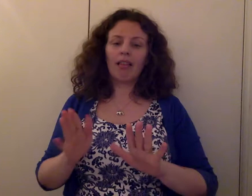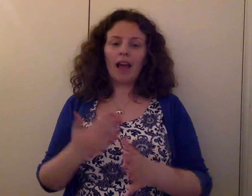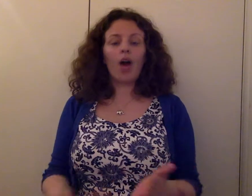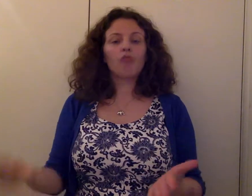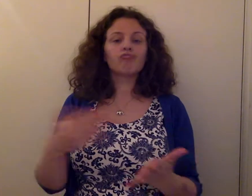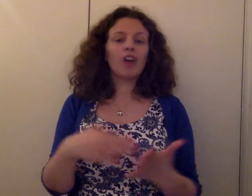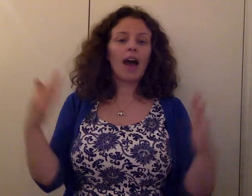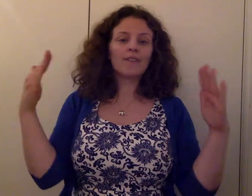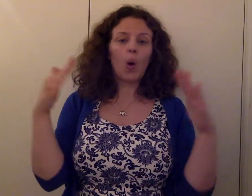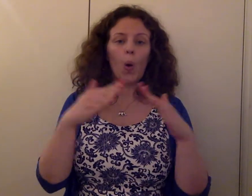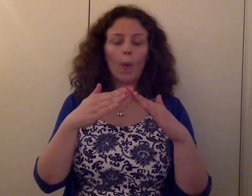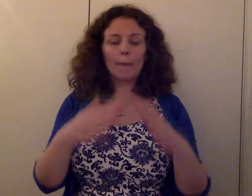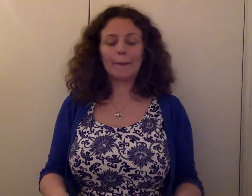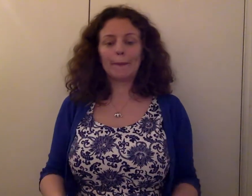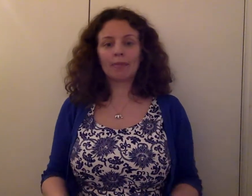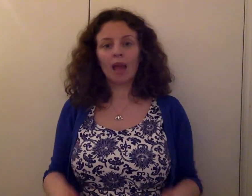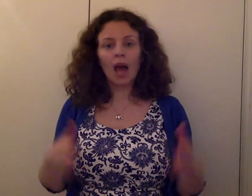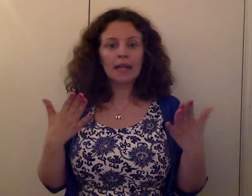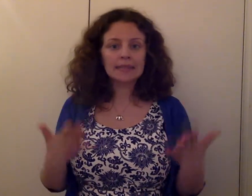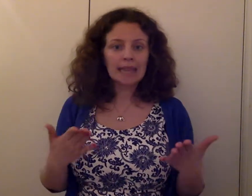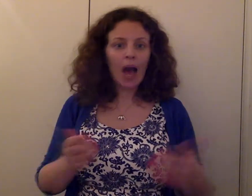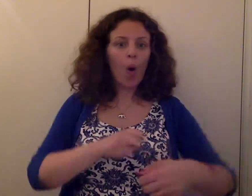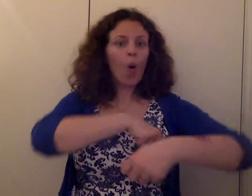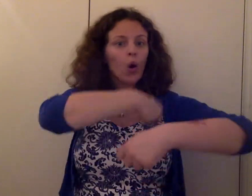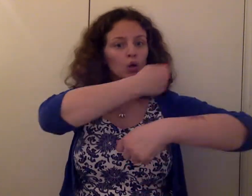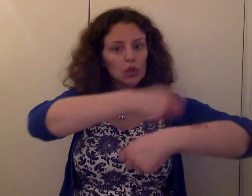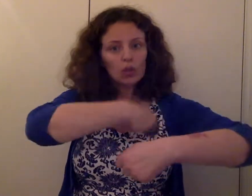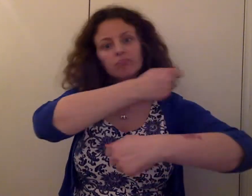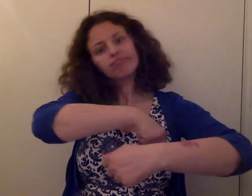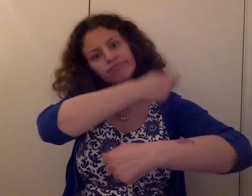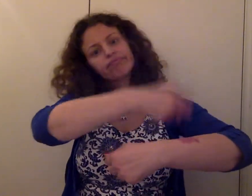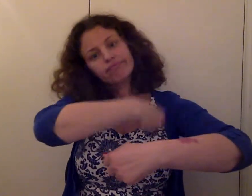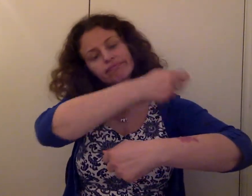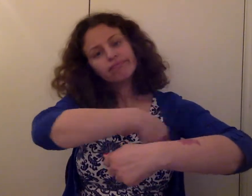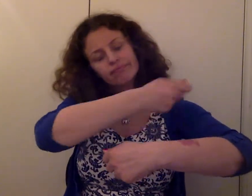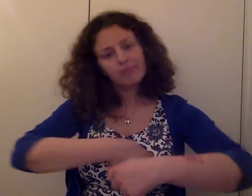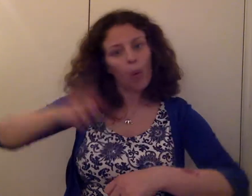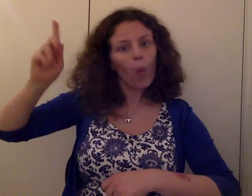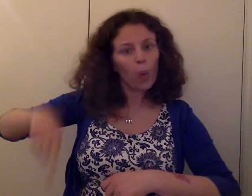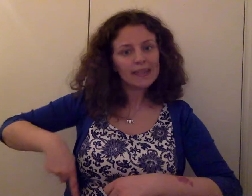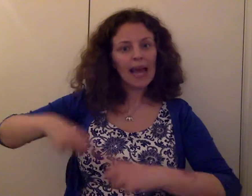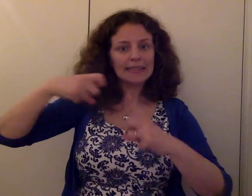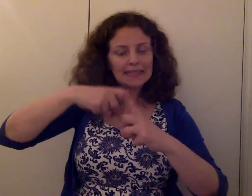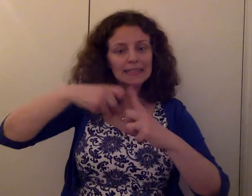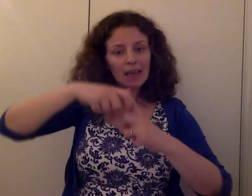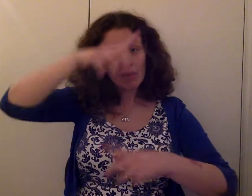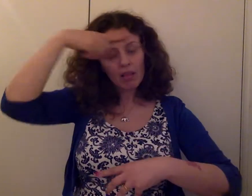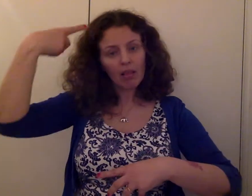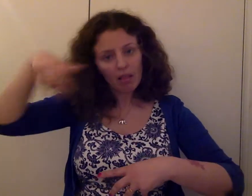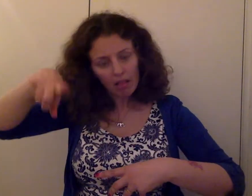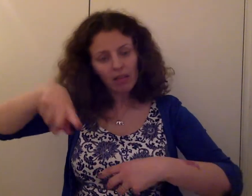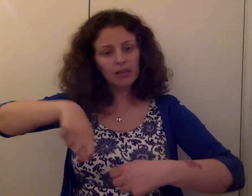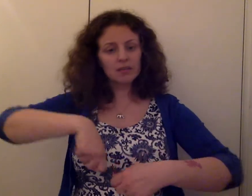Arrive home. Now cooking, all day in the kitchen, hot.